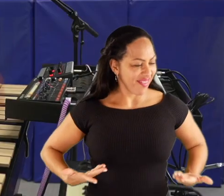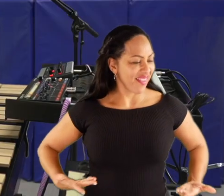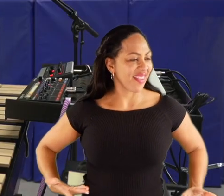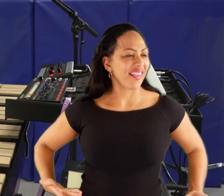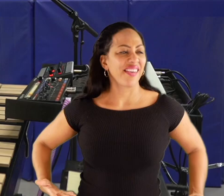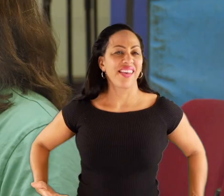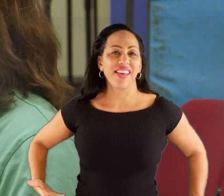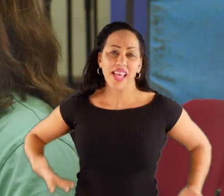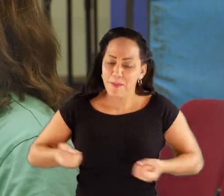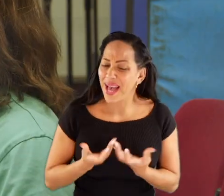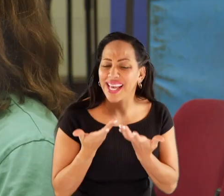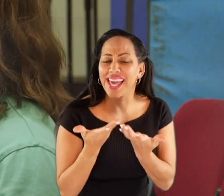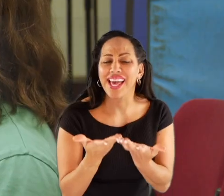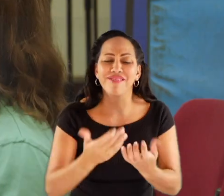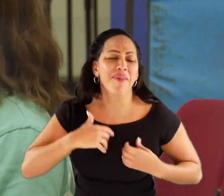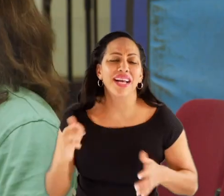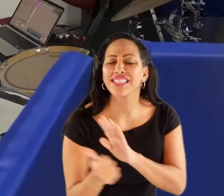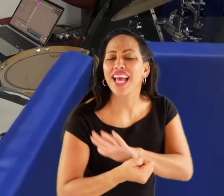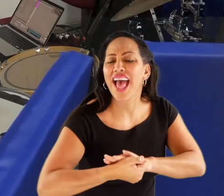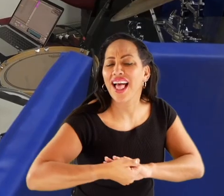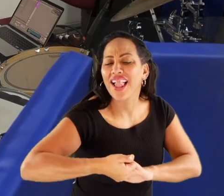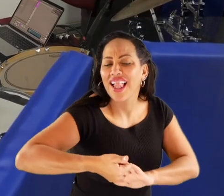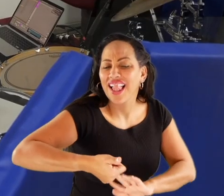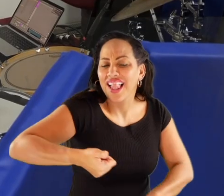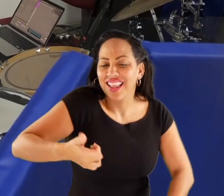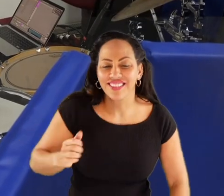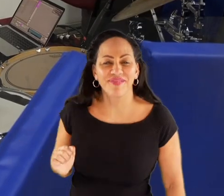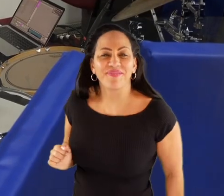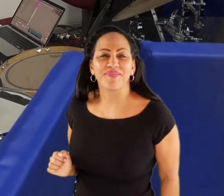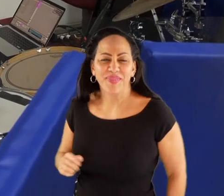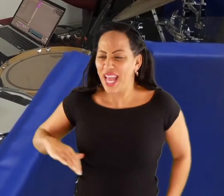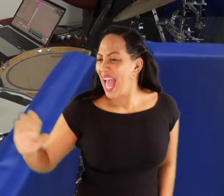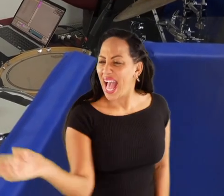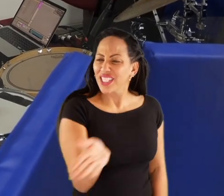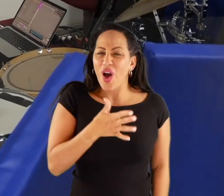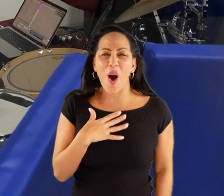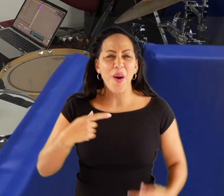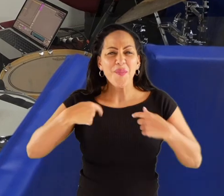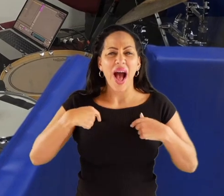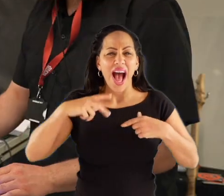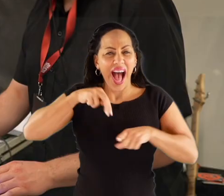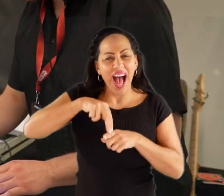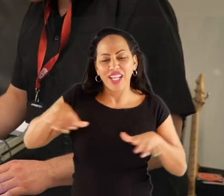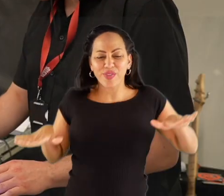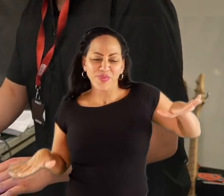my special gift my skill It's all mine when I'm up here